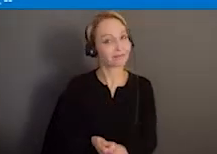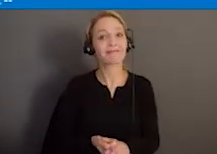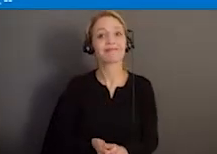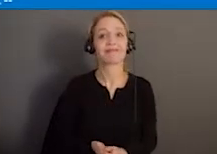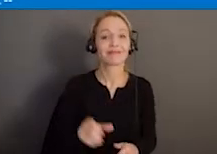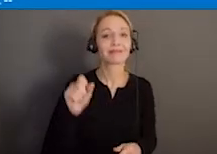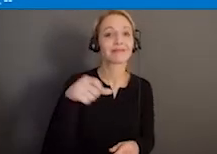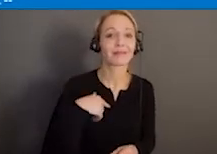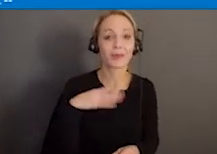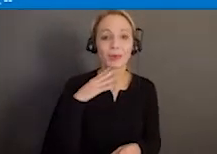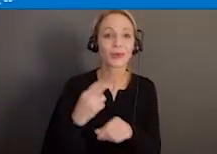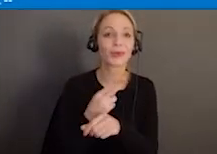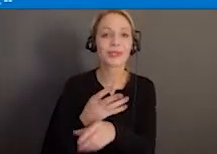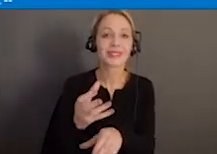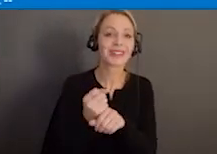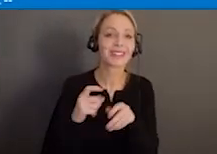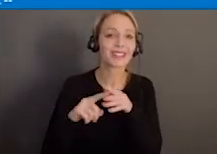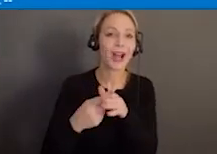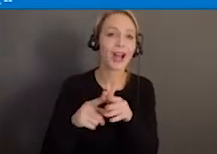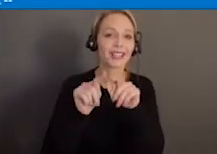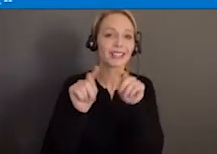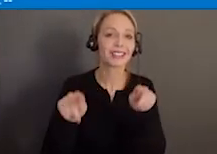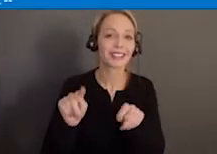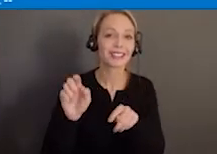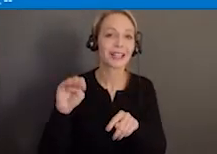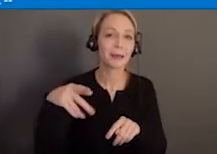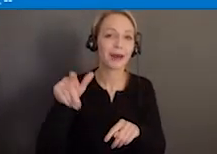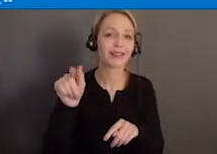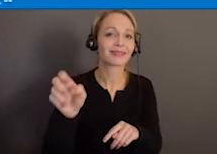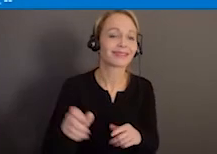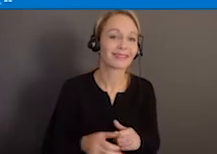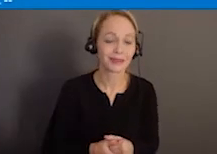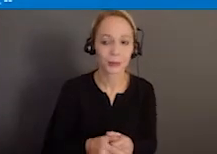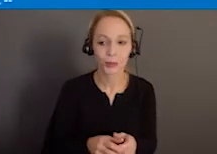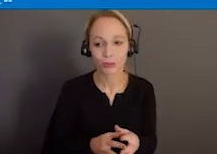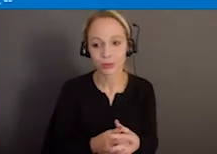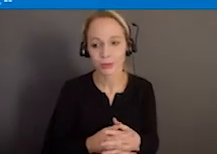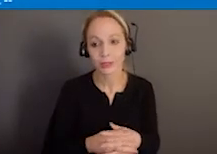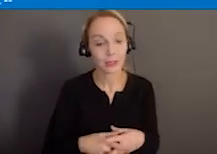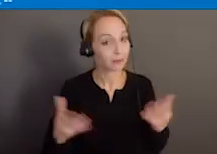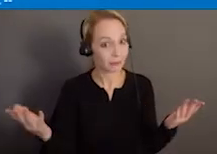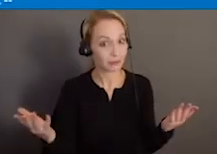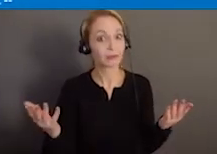LET'S USE THE GETTING START TEMPLATE.